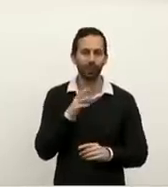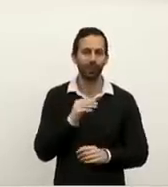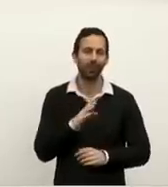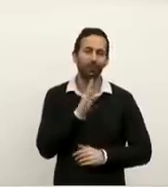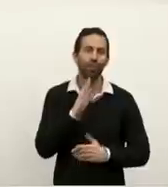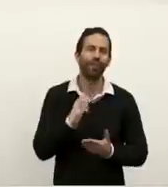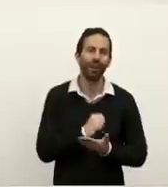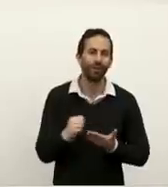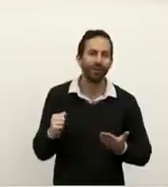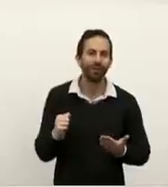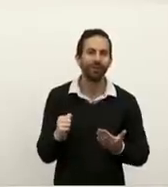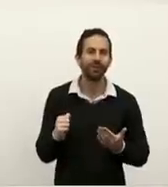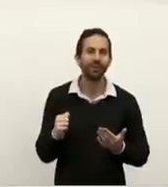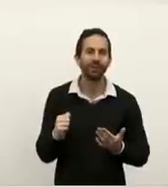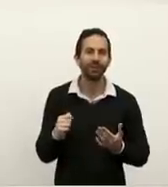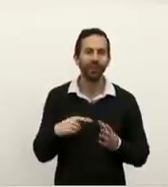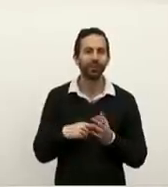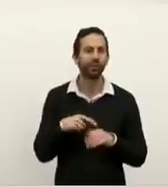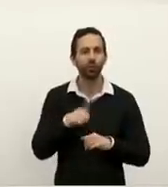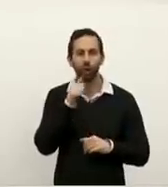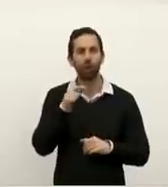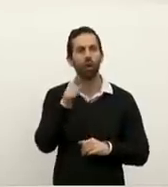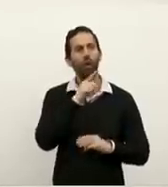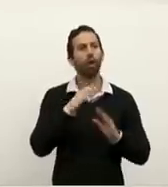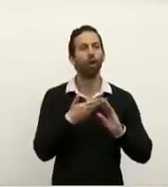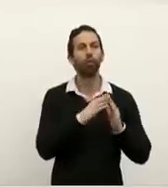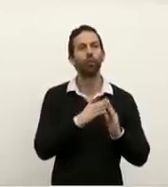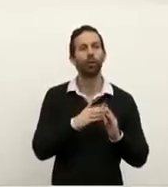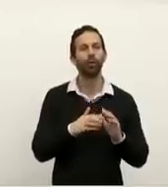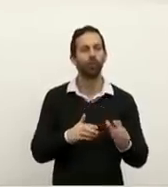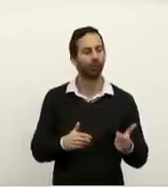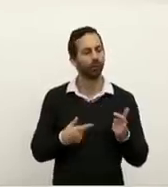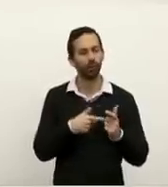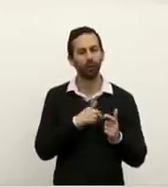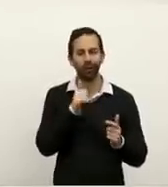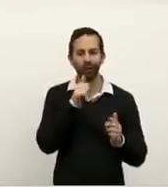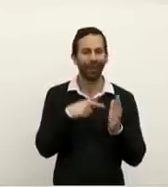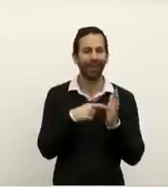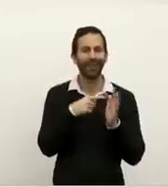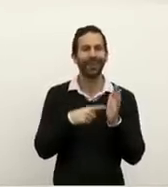which at times, the community might say it's a telemarketing call and not take it.